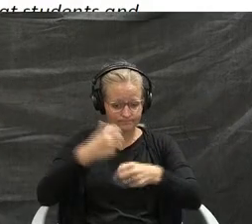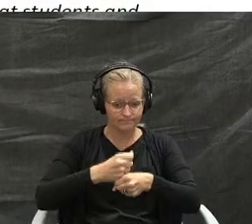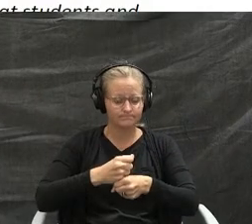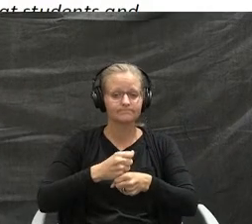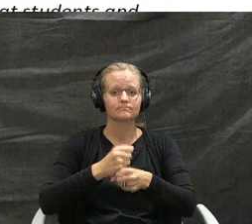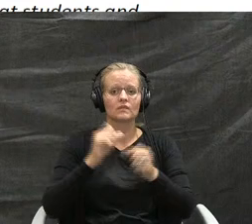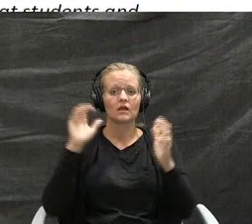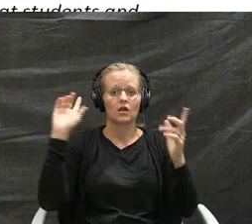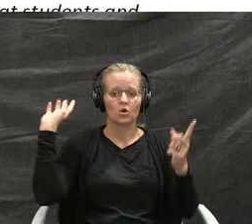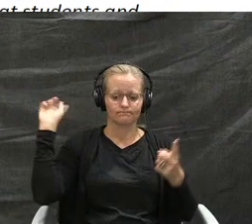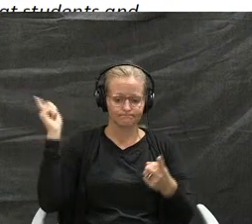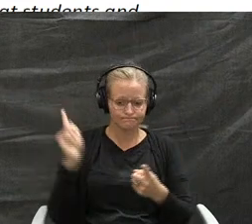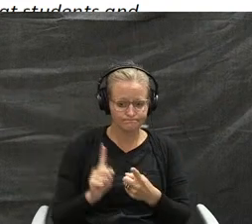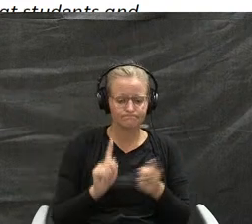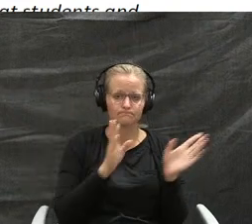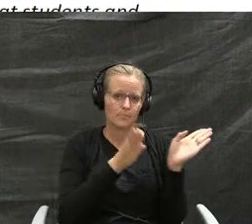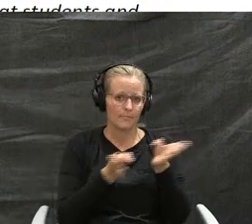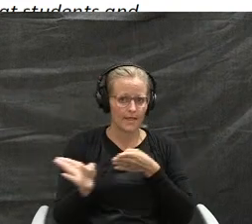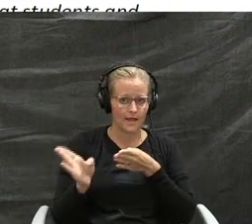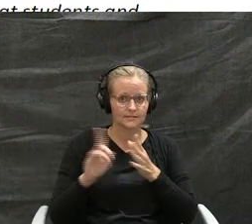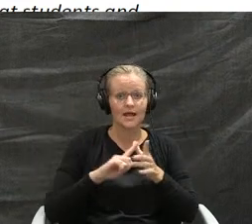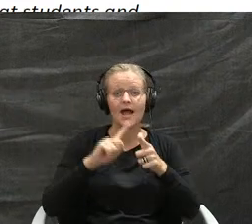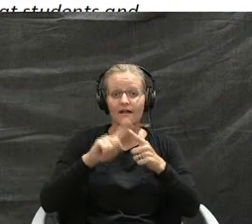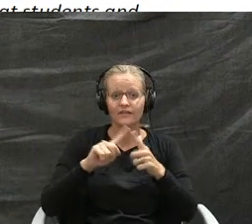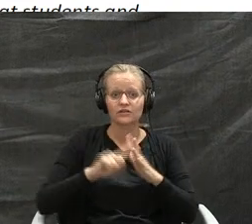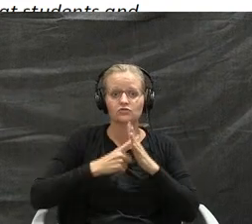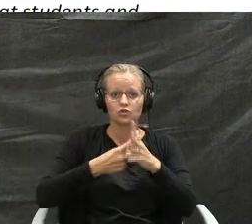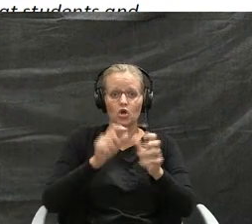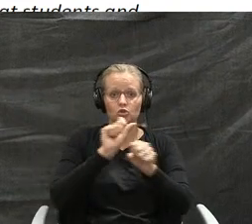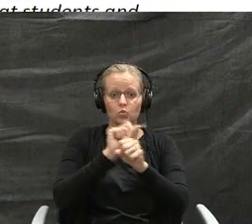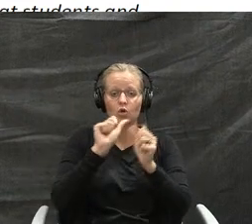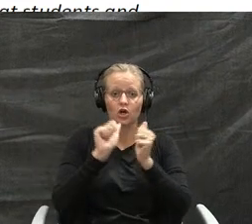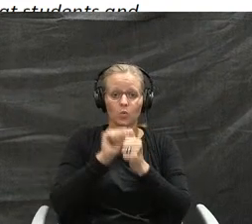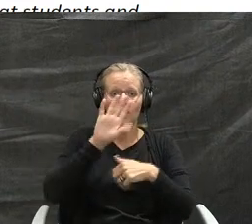all of our administrators to talk about the plans that we